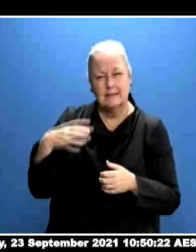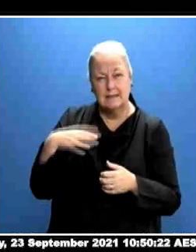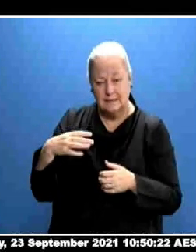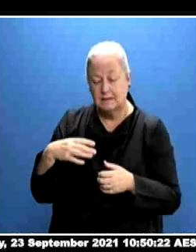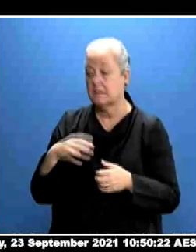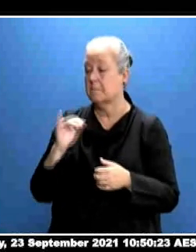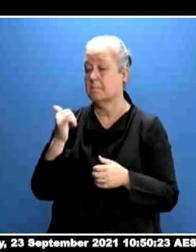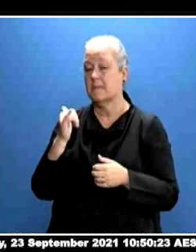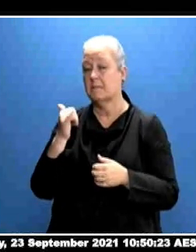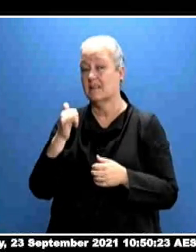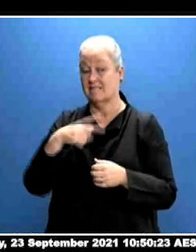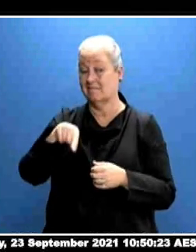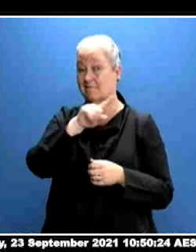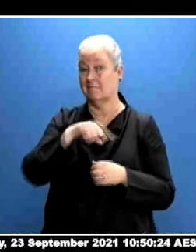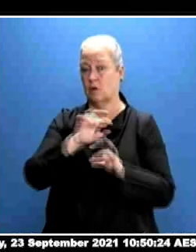within the service itself.